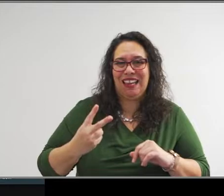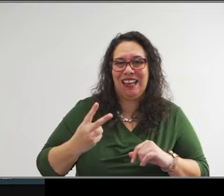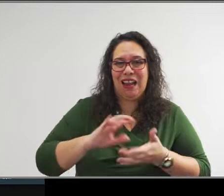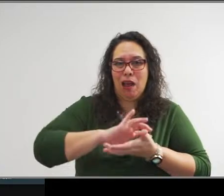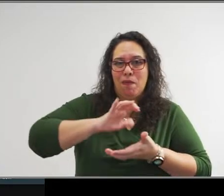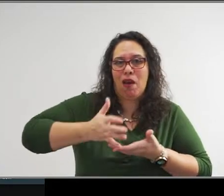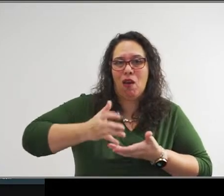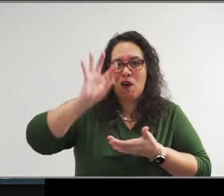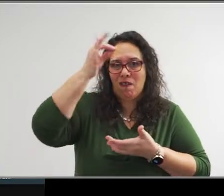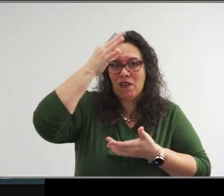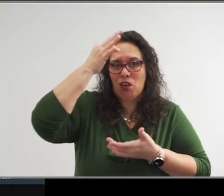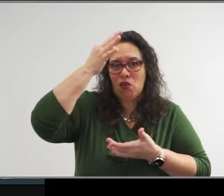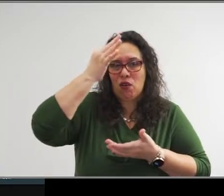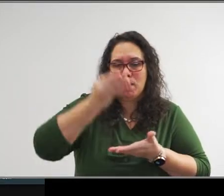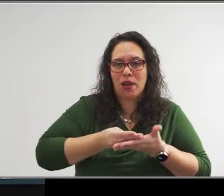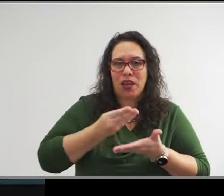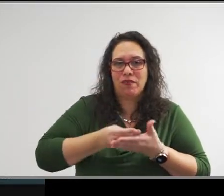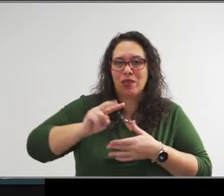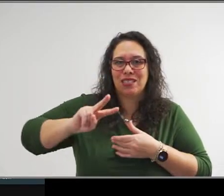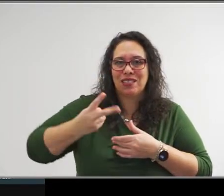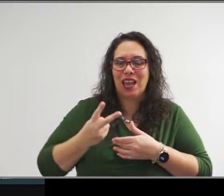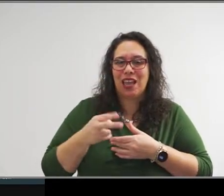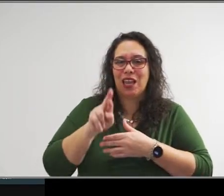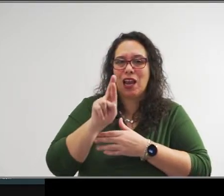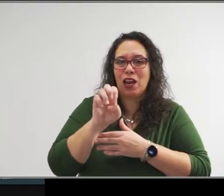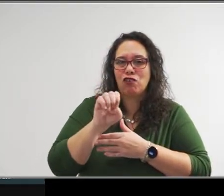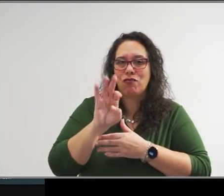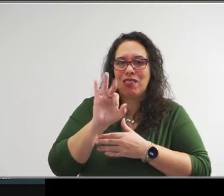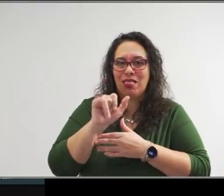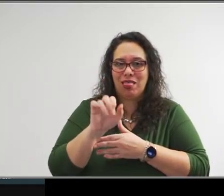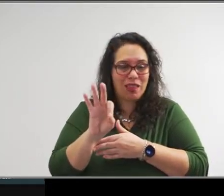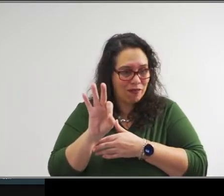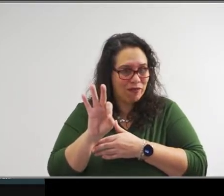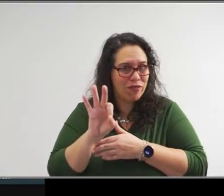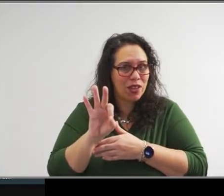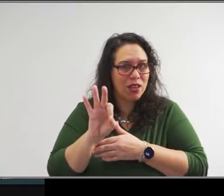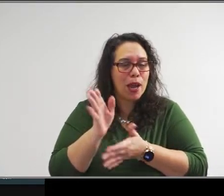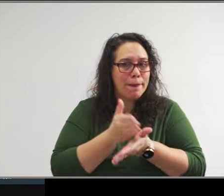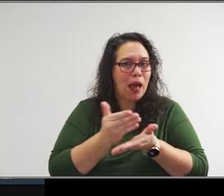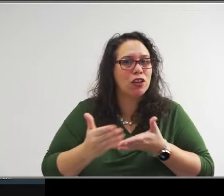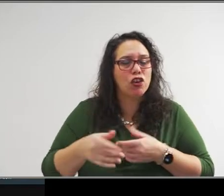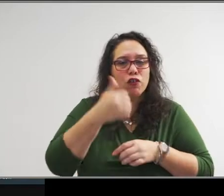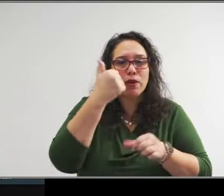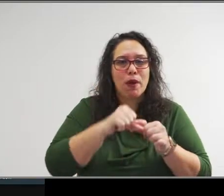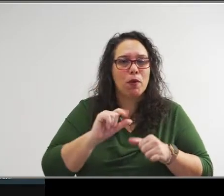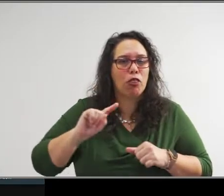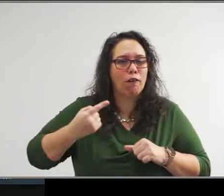from the second relief package. You may remember that the first relief package